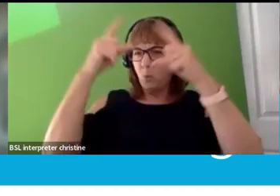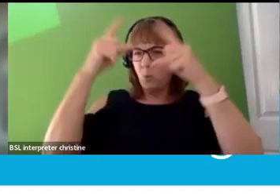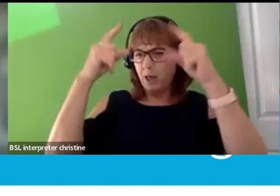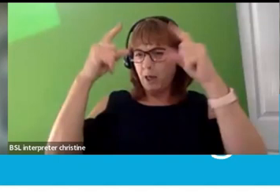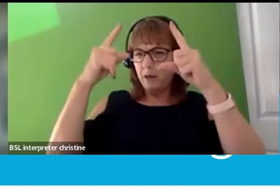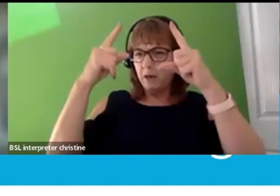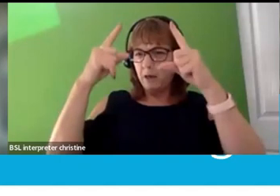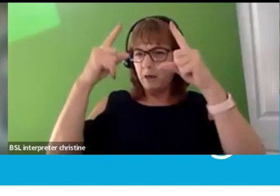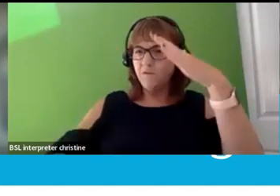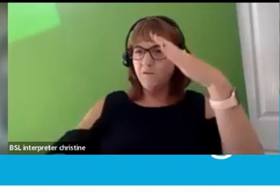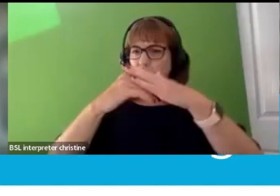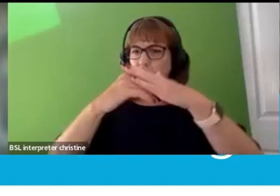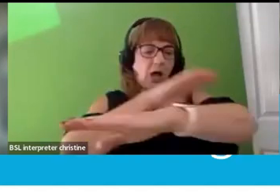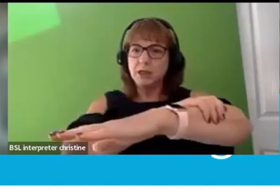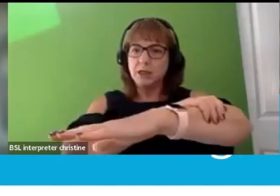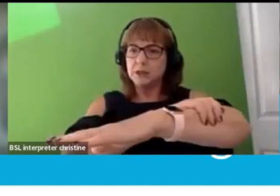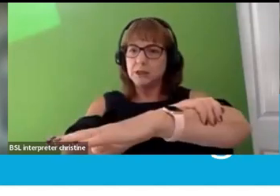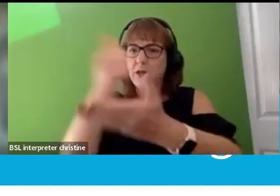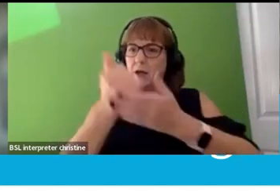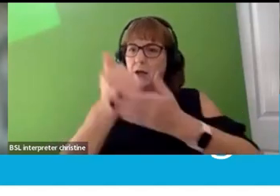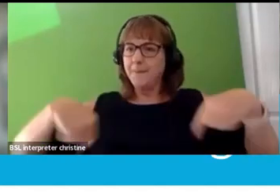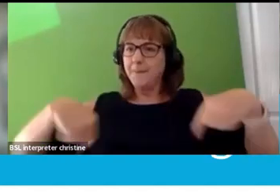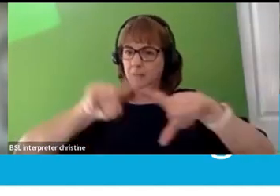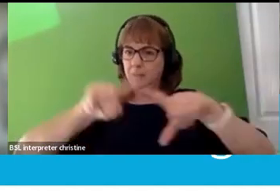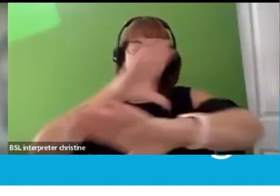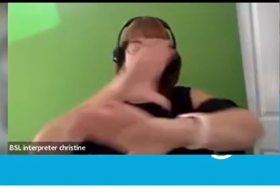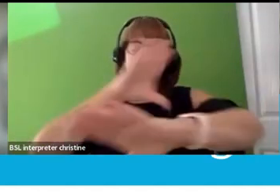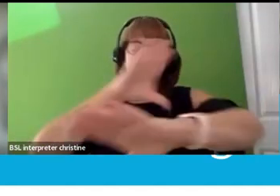help with touch that's going to help people to be able to process touch more easily